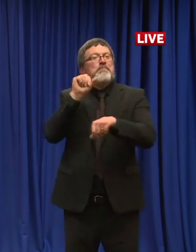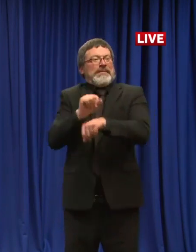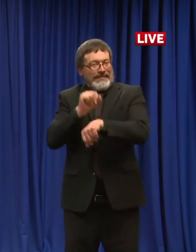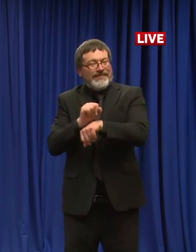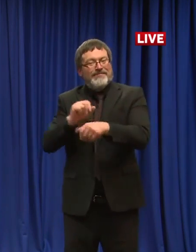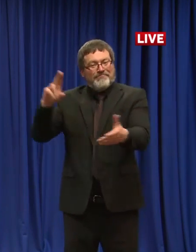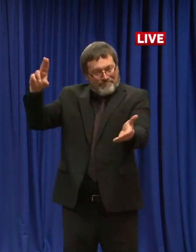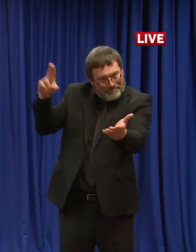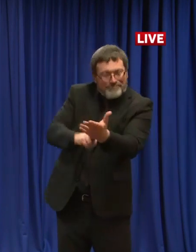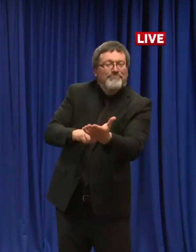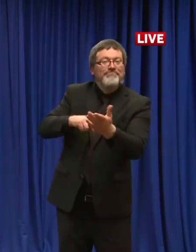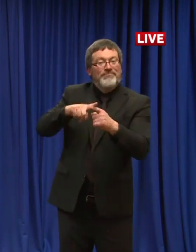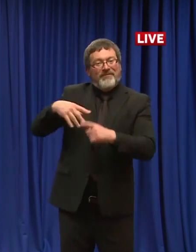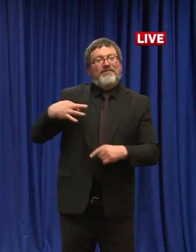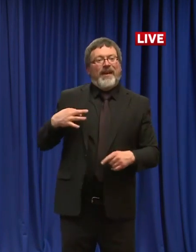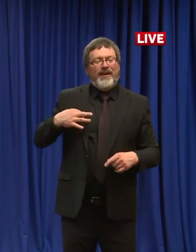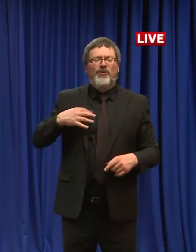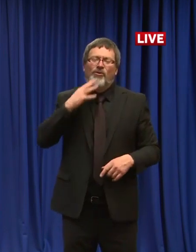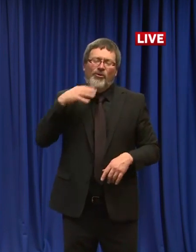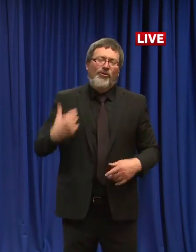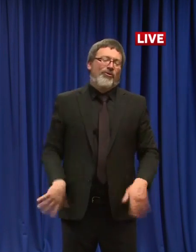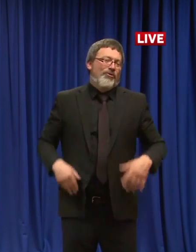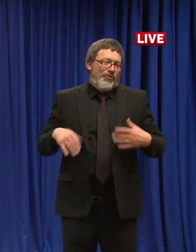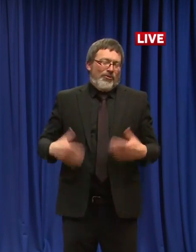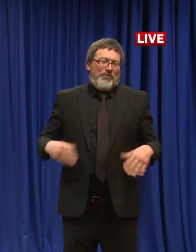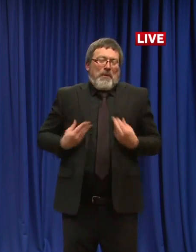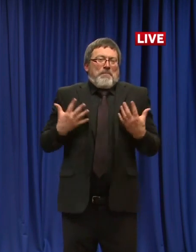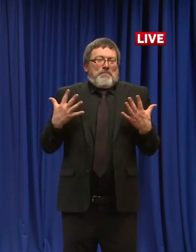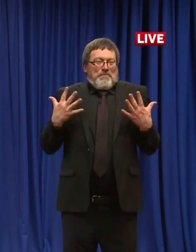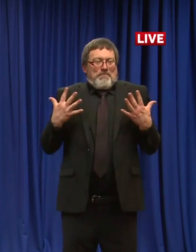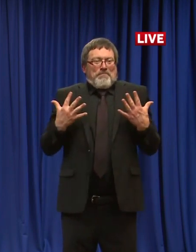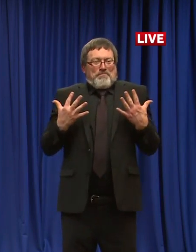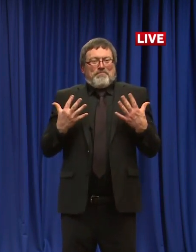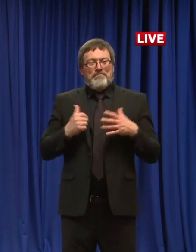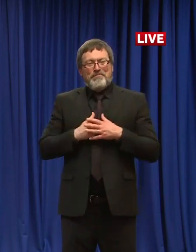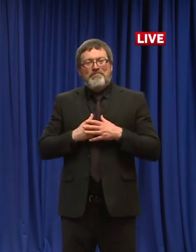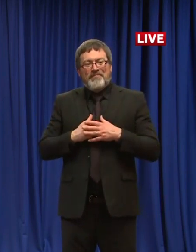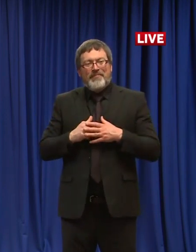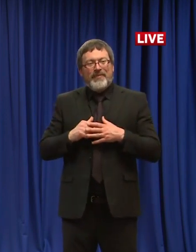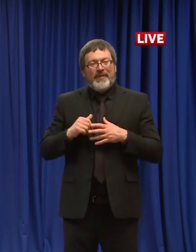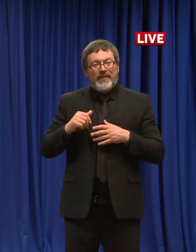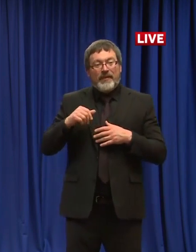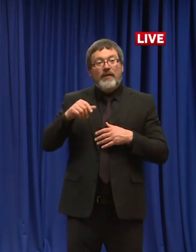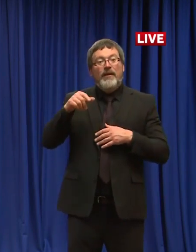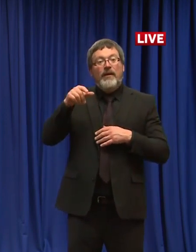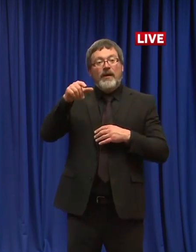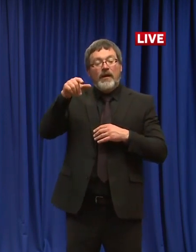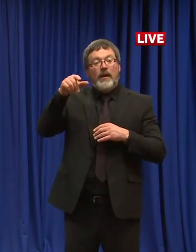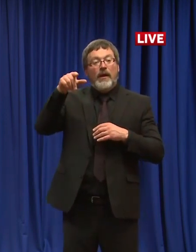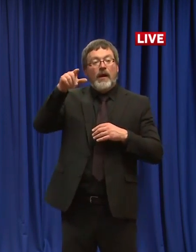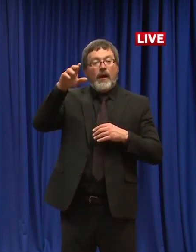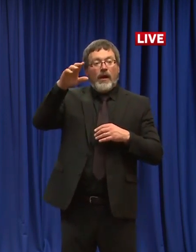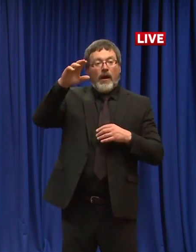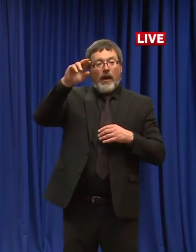THEIR COMMUNITIES OVER 1300 PEOPLE TO DATE HAVE STEPPED UP AND SIGNED UP WITH A VOLUNTEER NEW HAMPSHIRE WEBSITE.